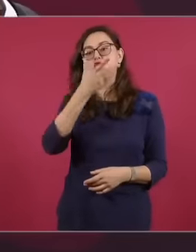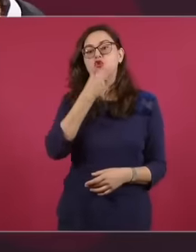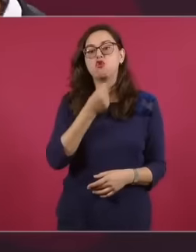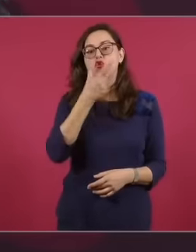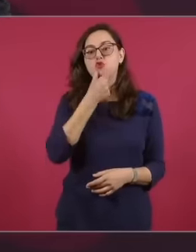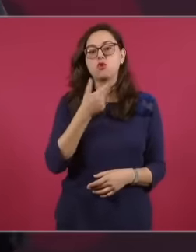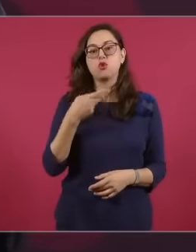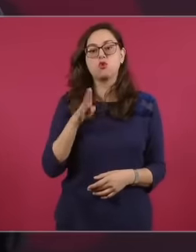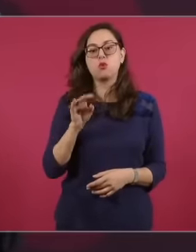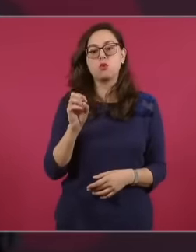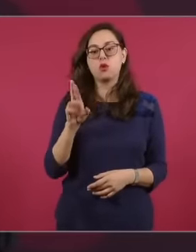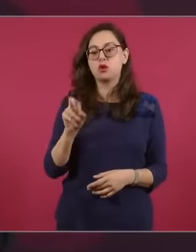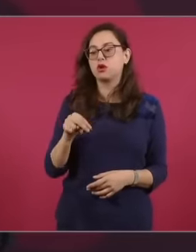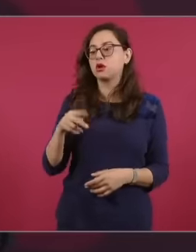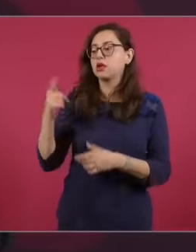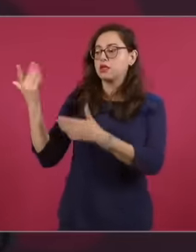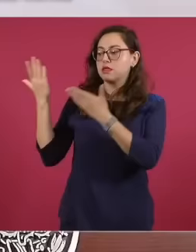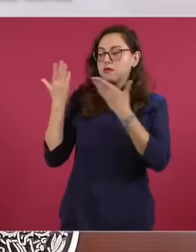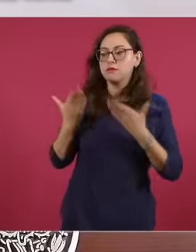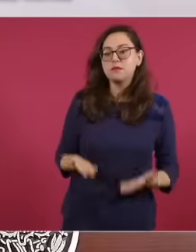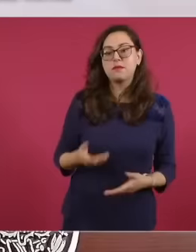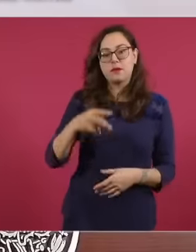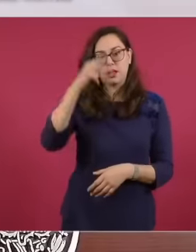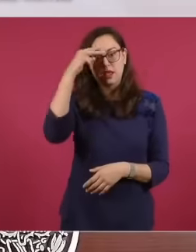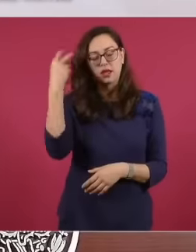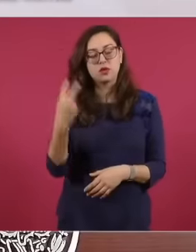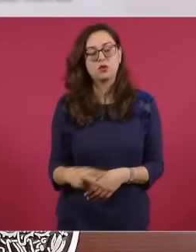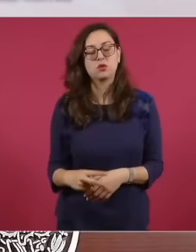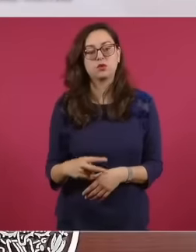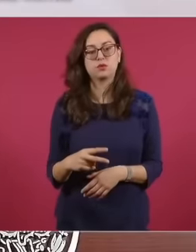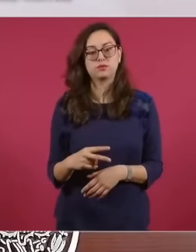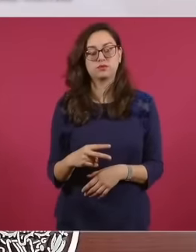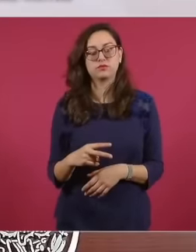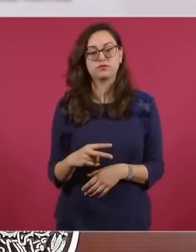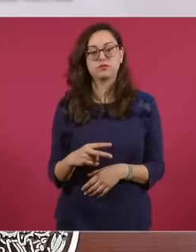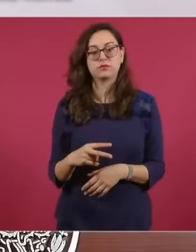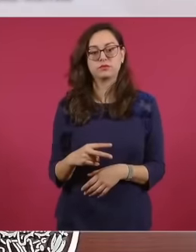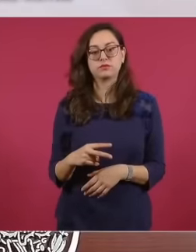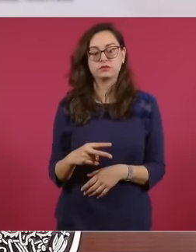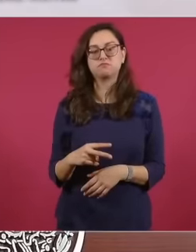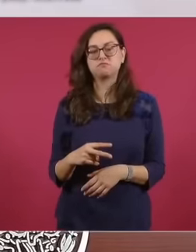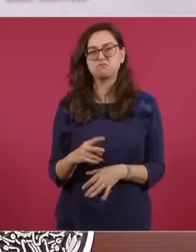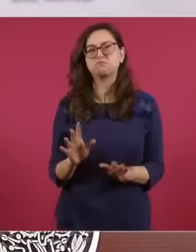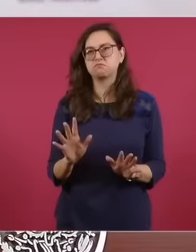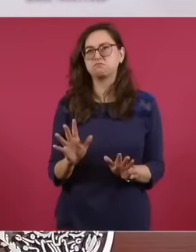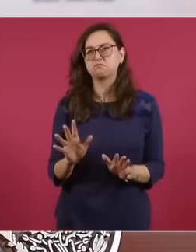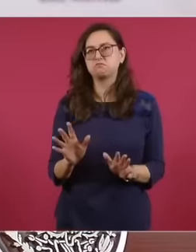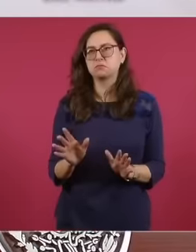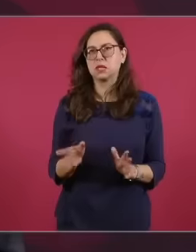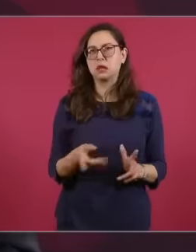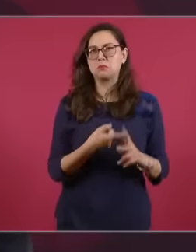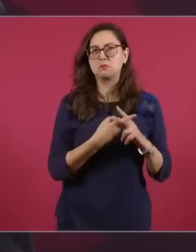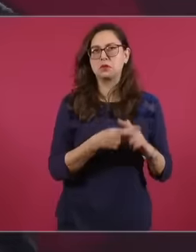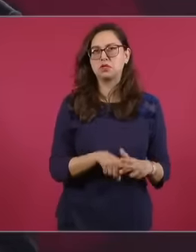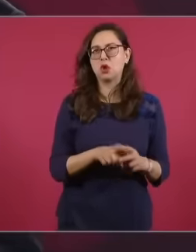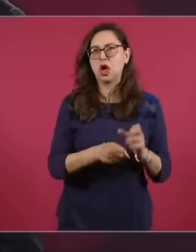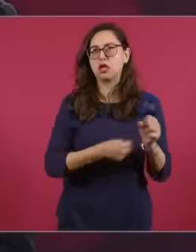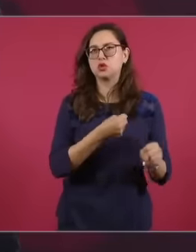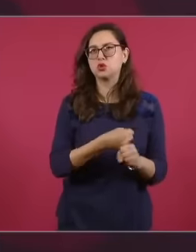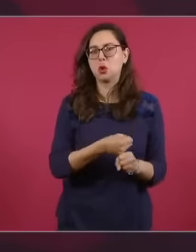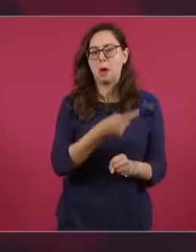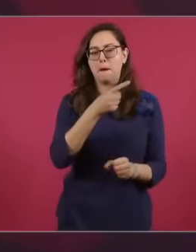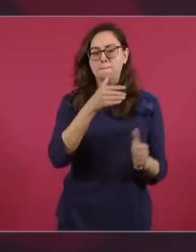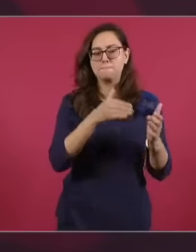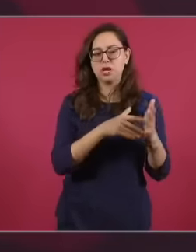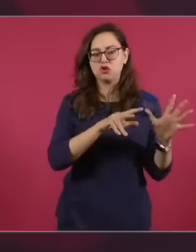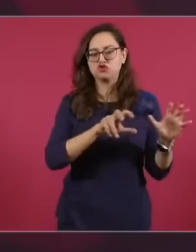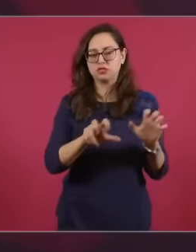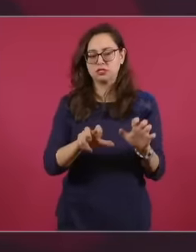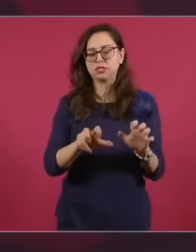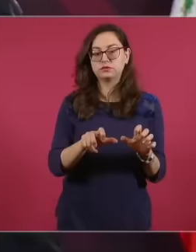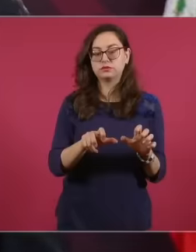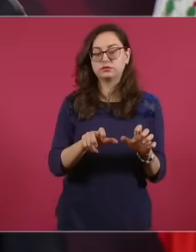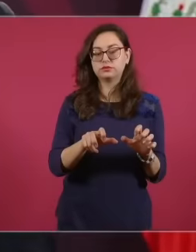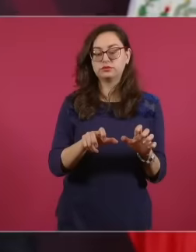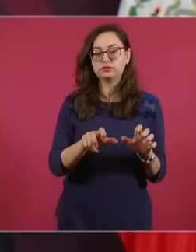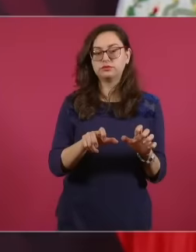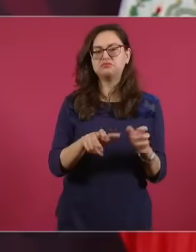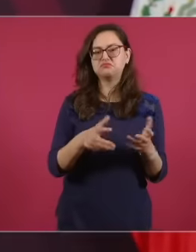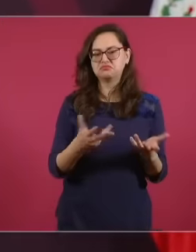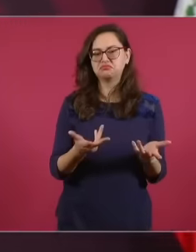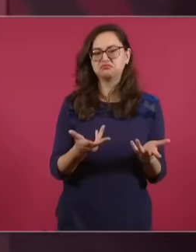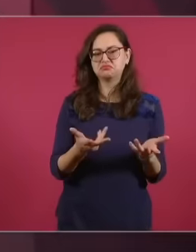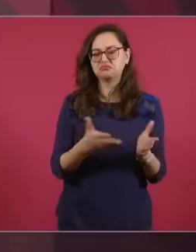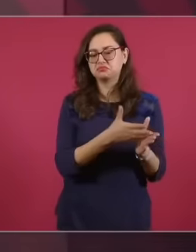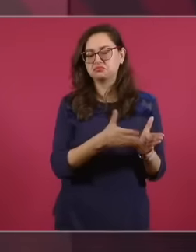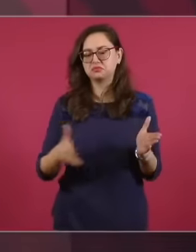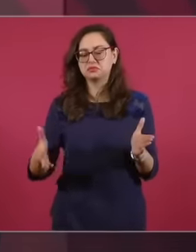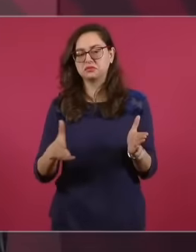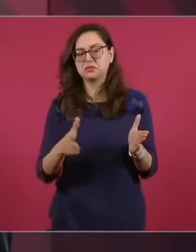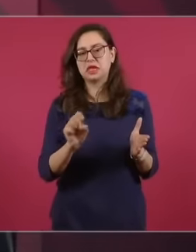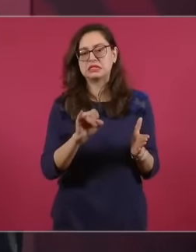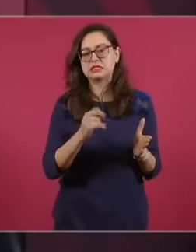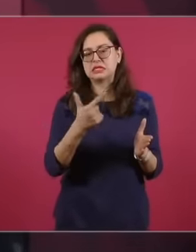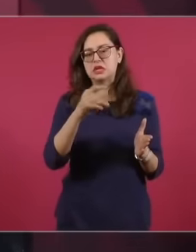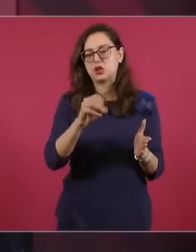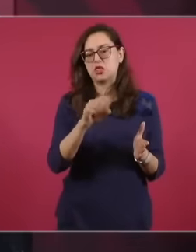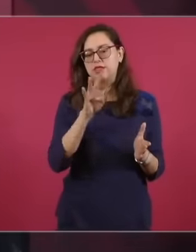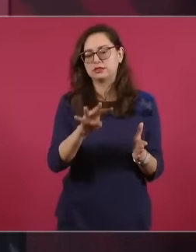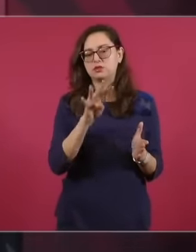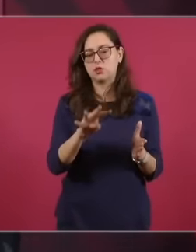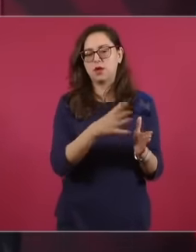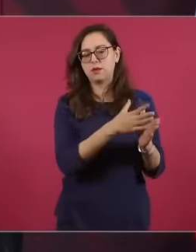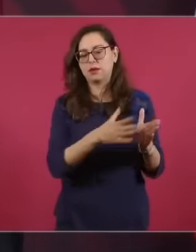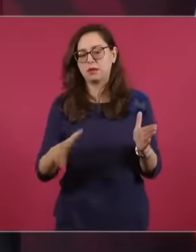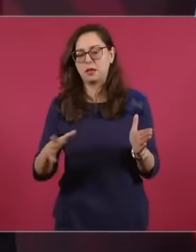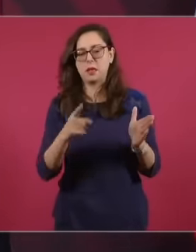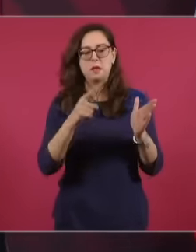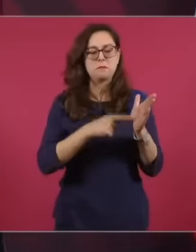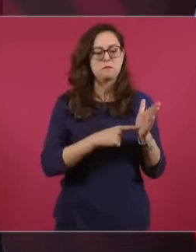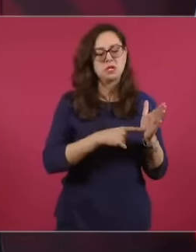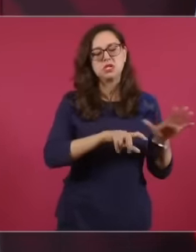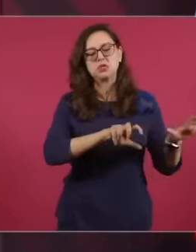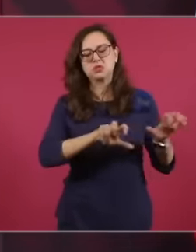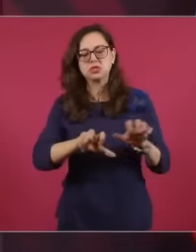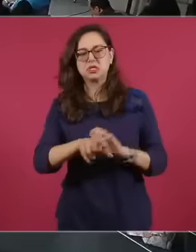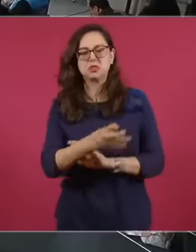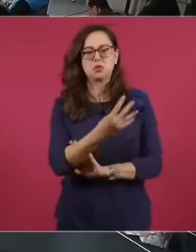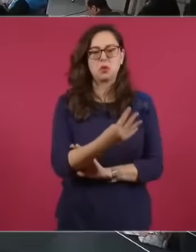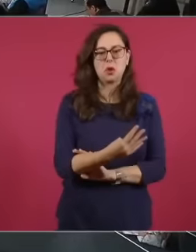Mexico yes at the beginning of 100 19 at the beginning of 1804 to see how long